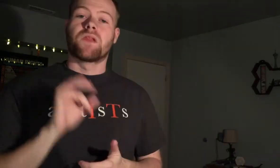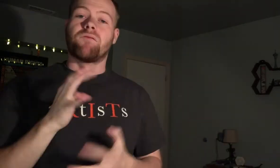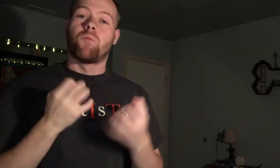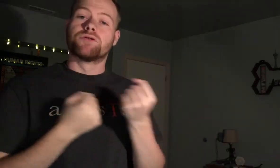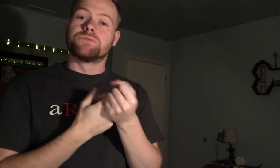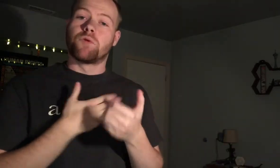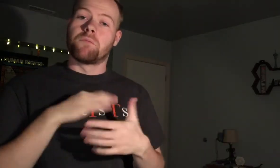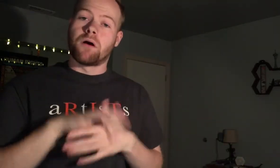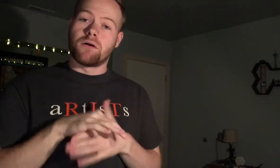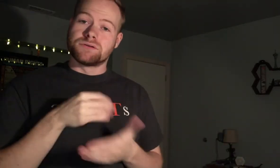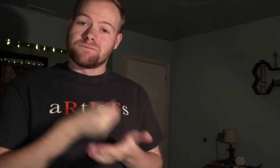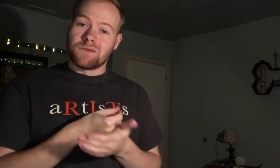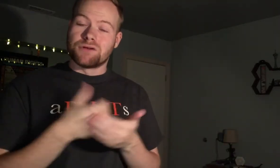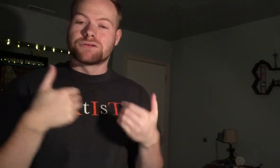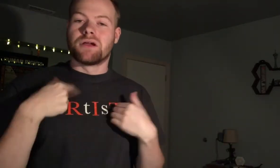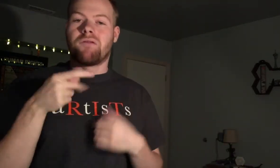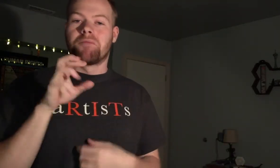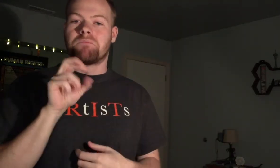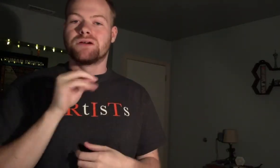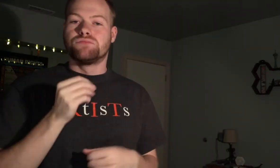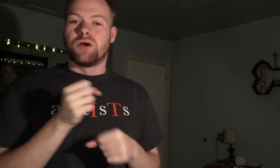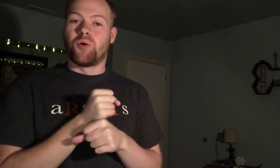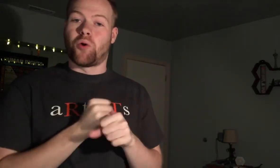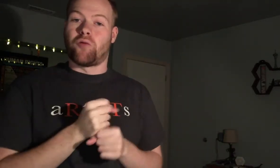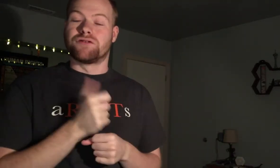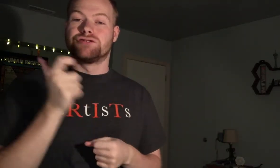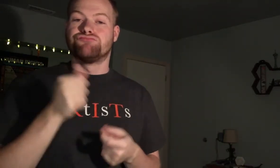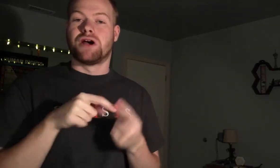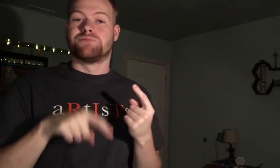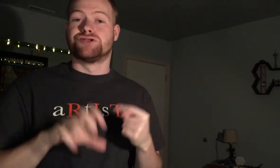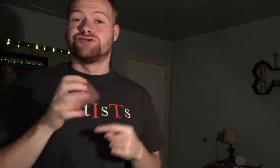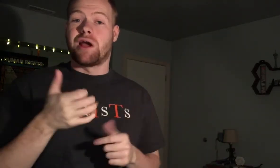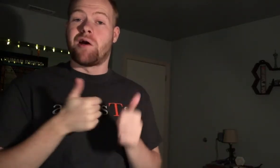If you want to support my content financially, I have Patreon and ko-fi. Subscribe to this channel.